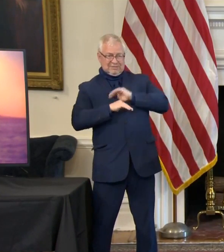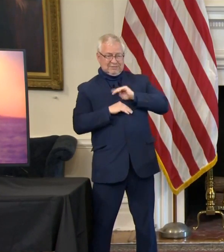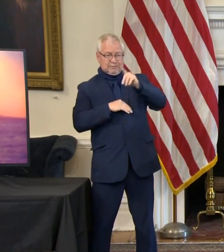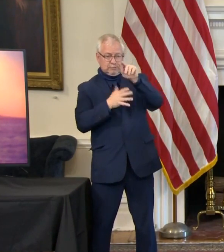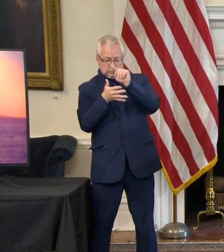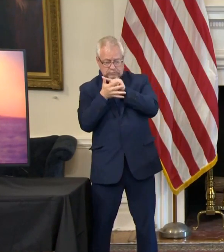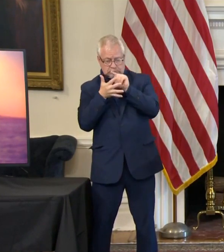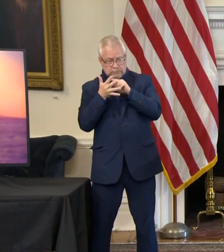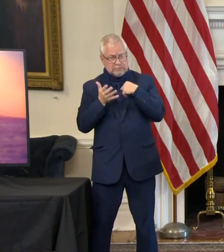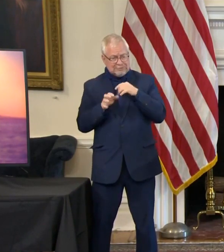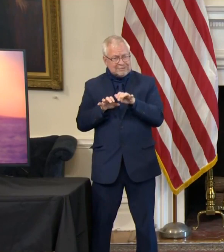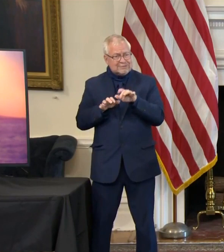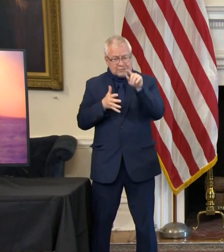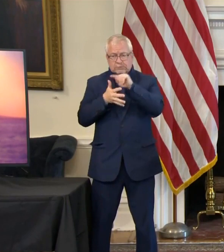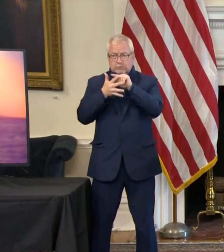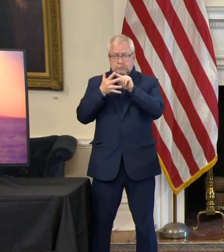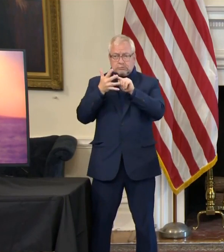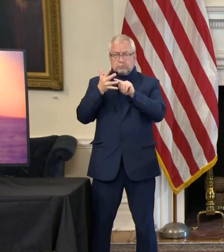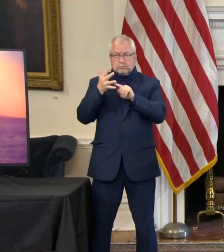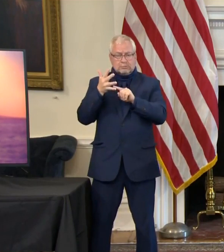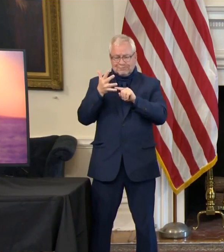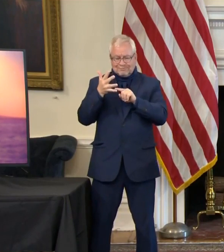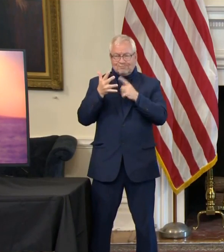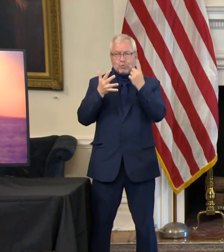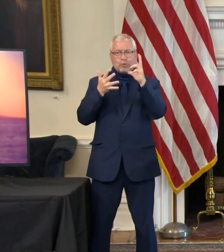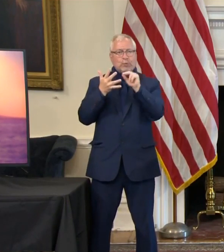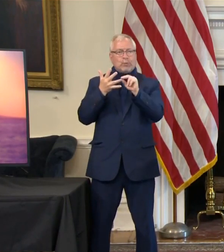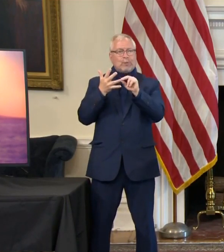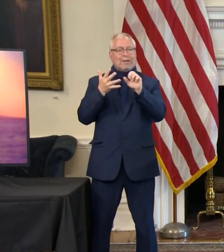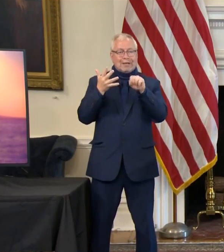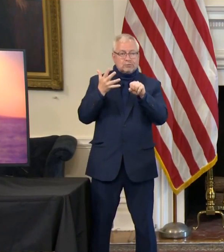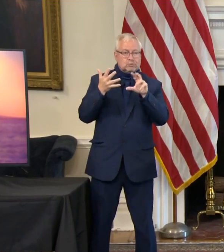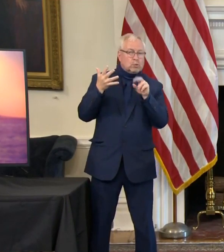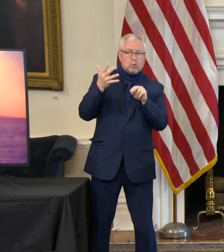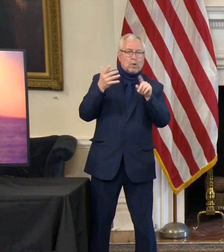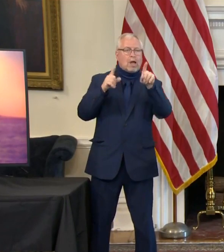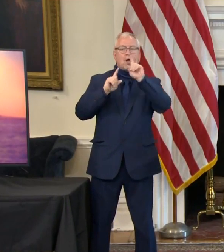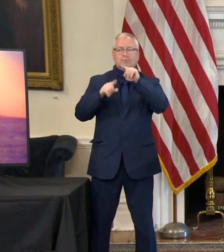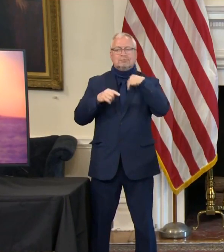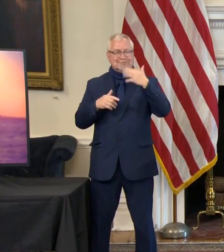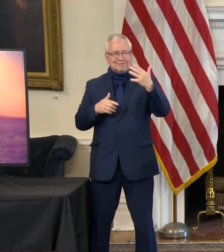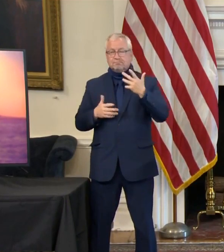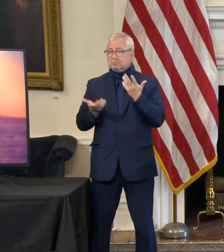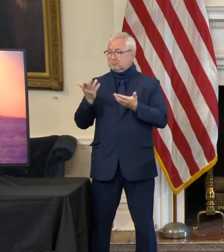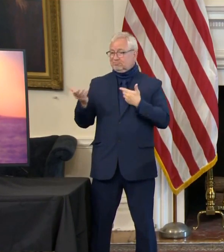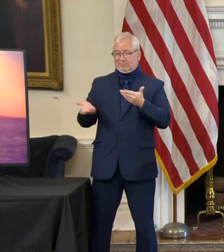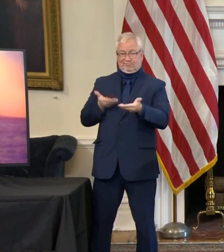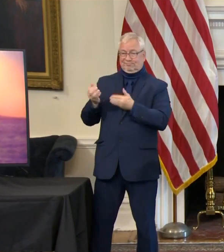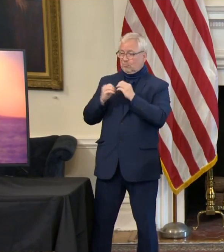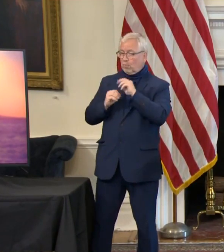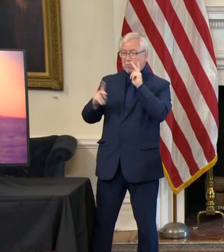A REAL HUMAN BEING WHO CAN HELP THEM. SO WE HAVE 250 EXTRA PEOPLE.